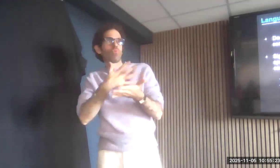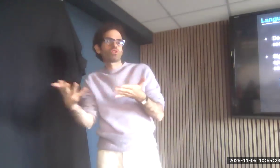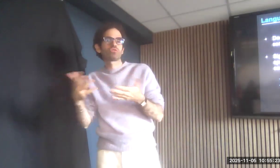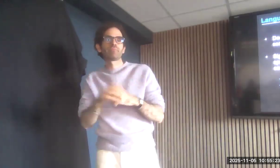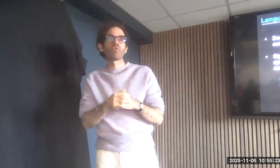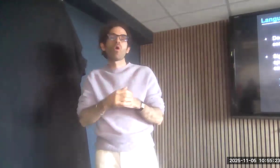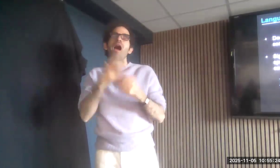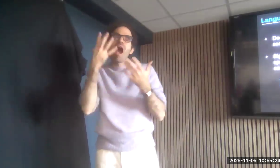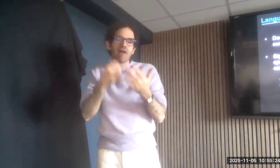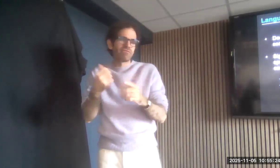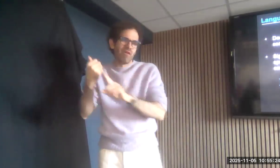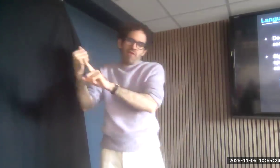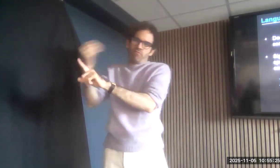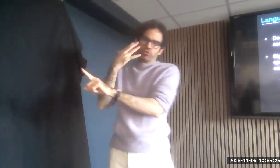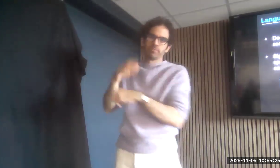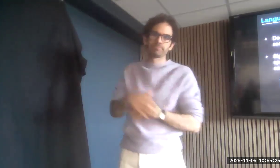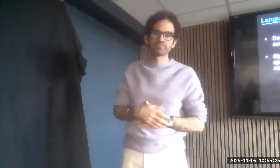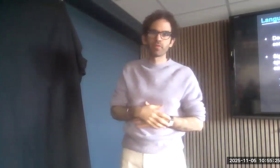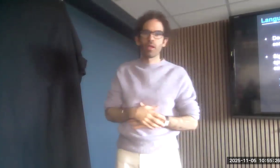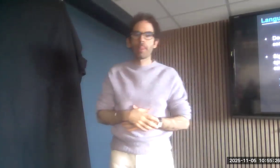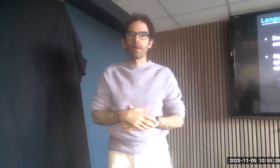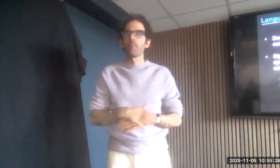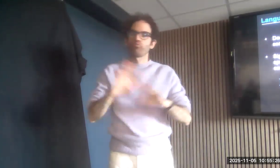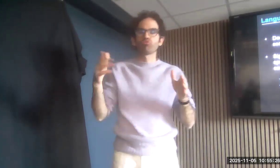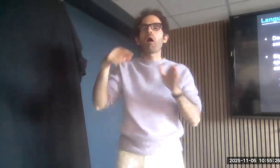through billboards, through posters, through